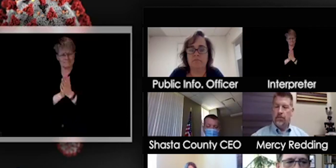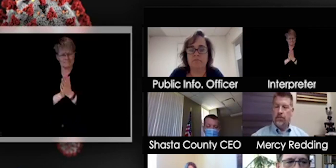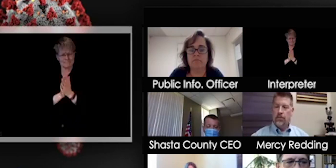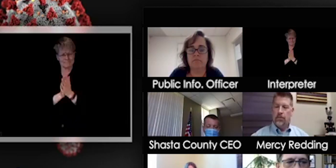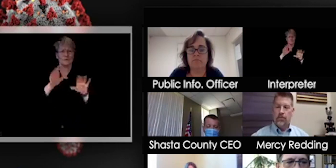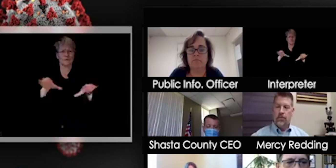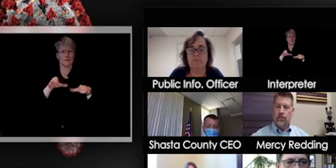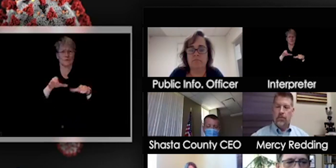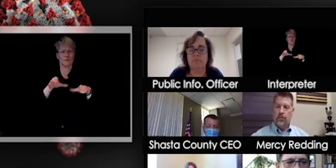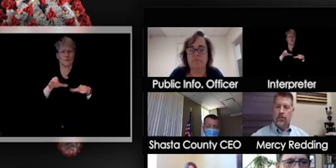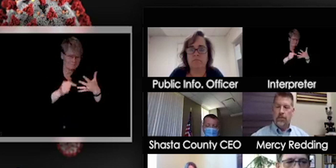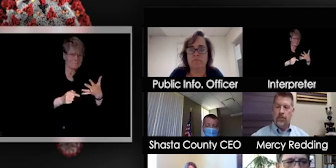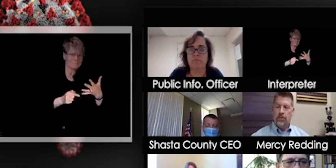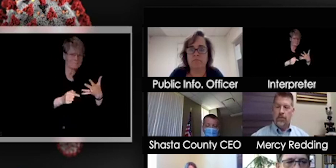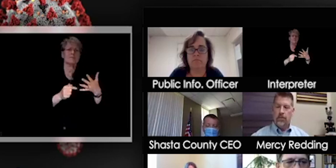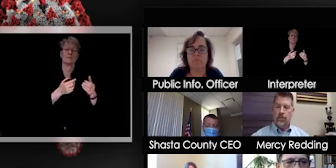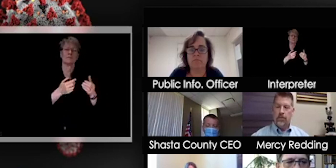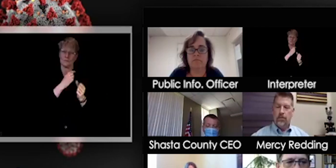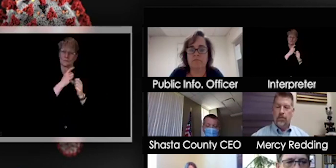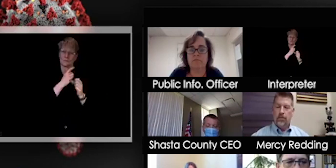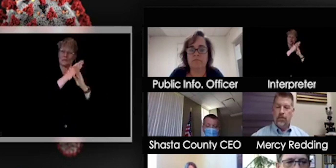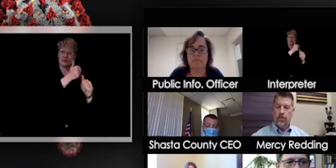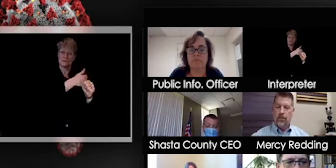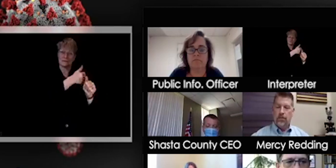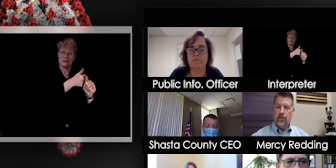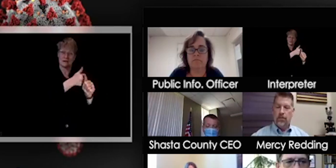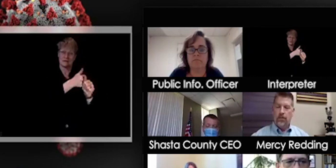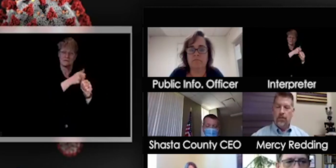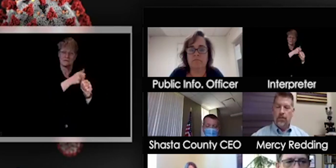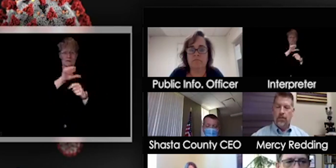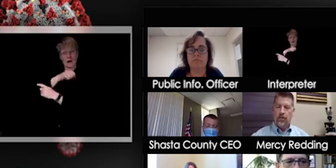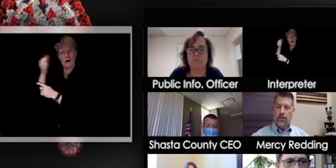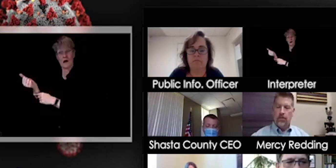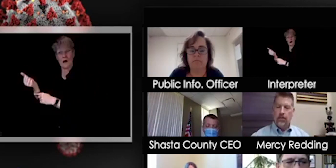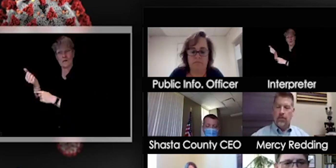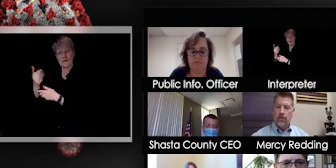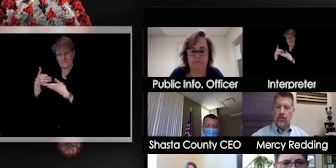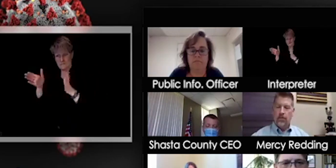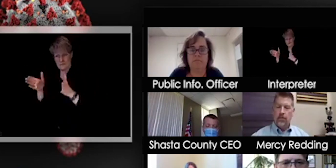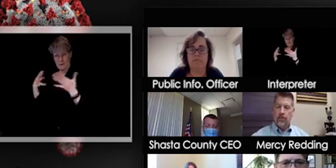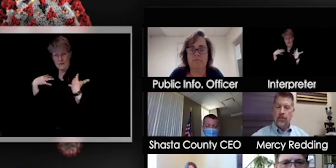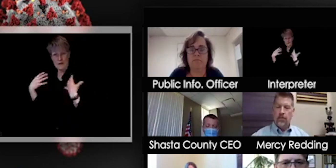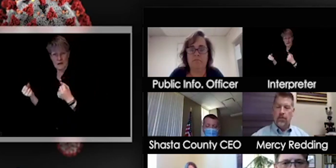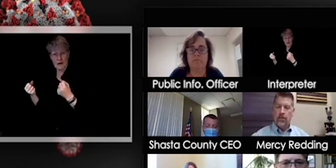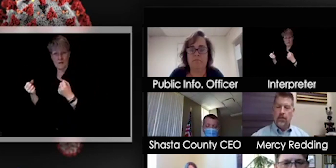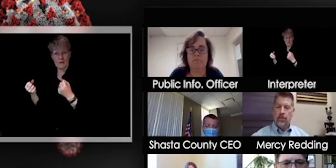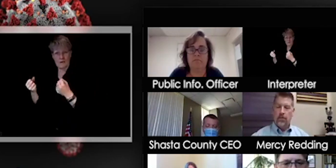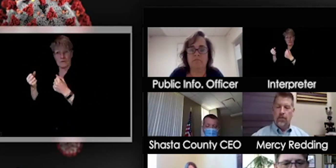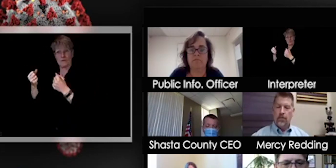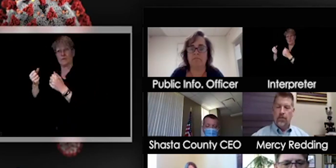we have public health measures that the action actually protects others and then there's